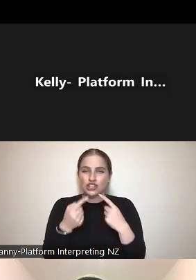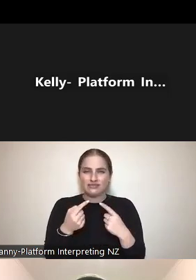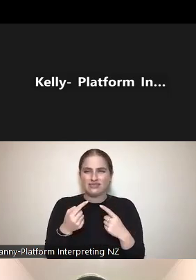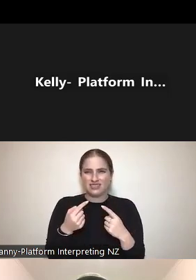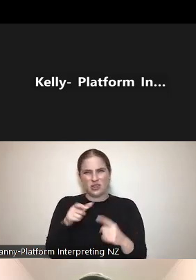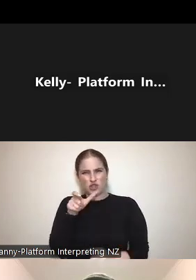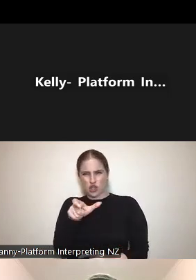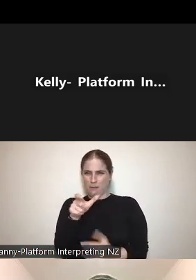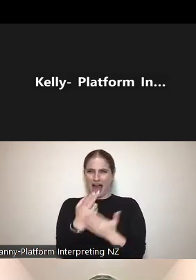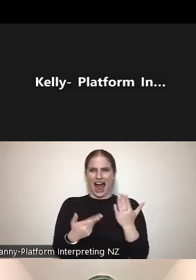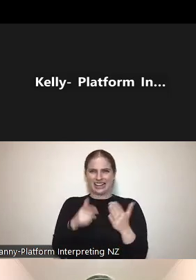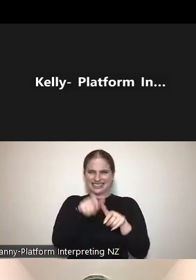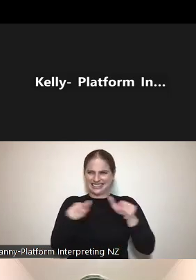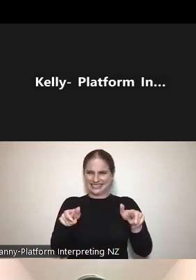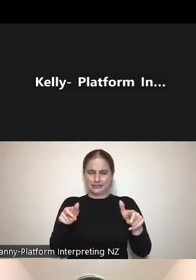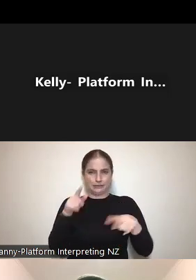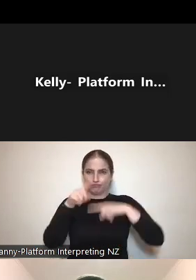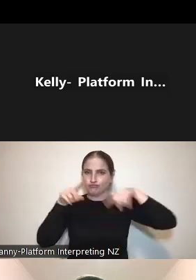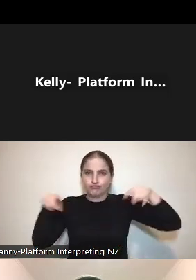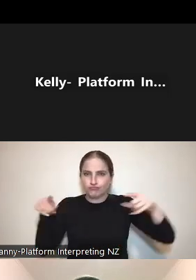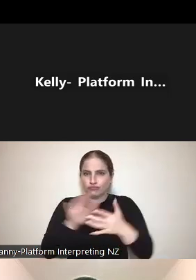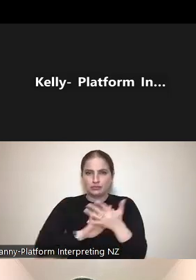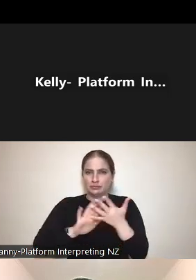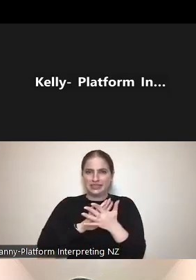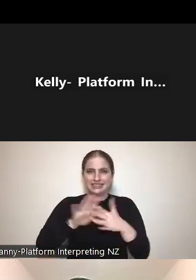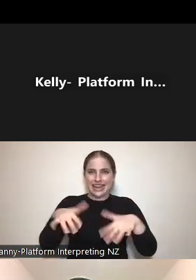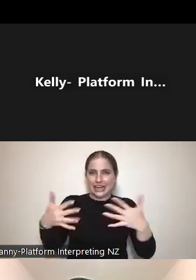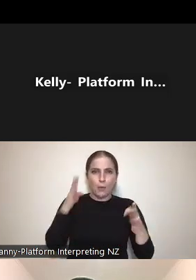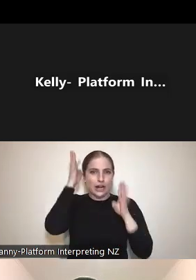So anyone working with a creative practice is welcome to join Taha Hotu